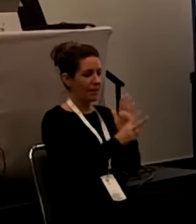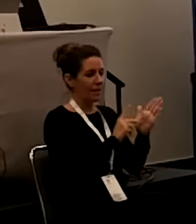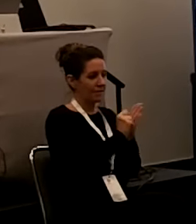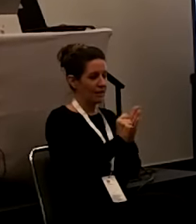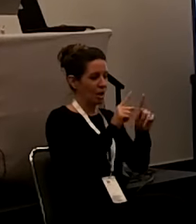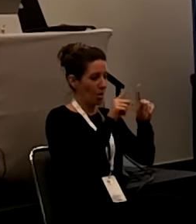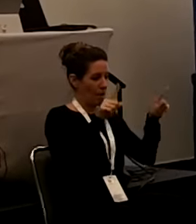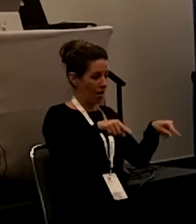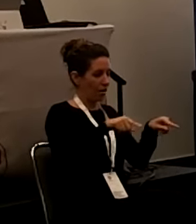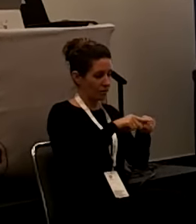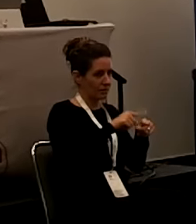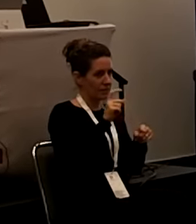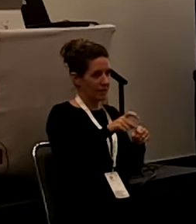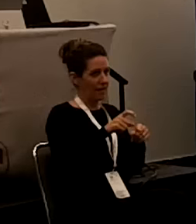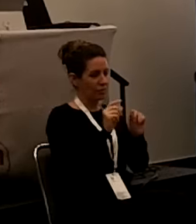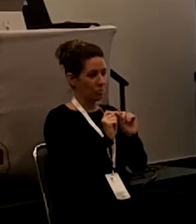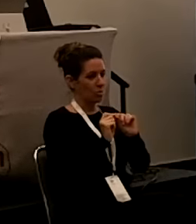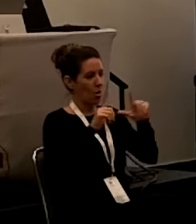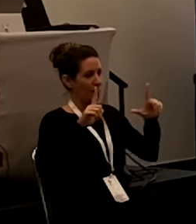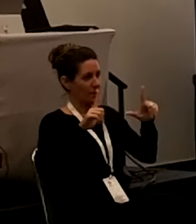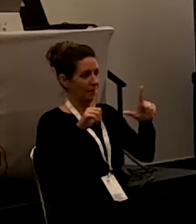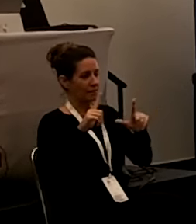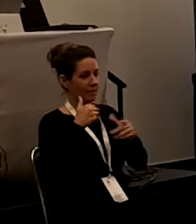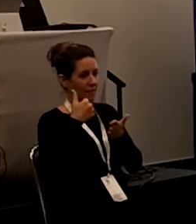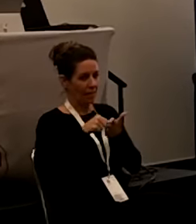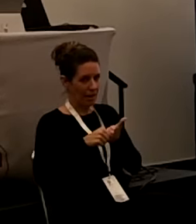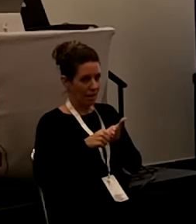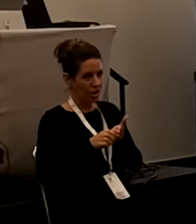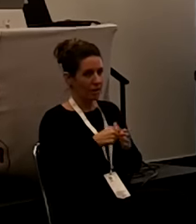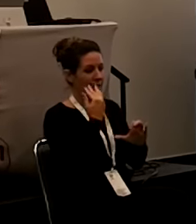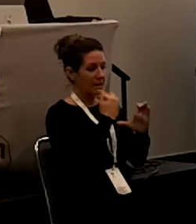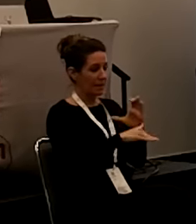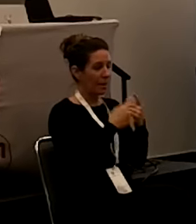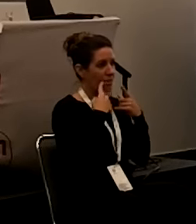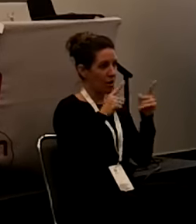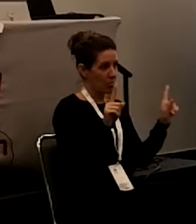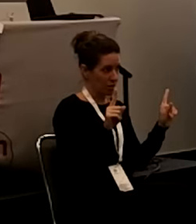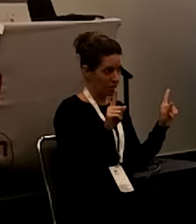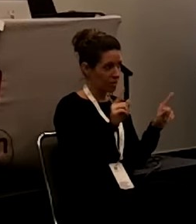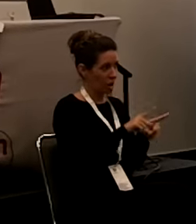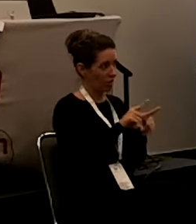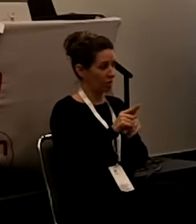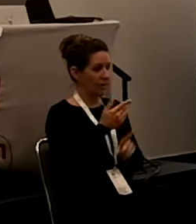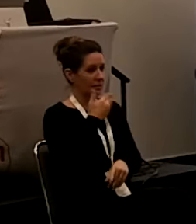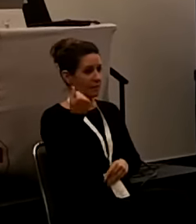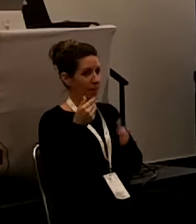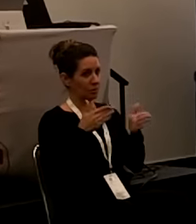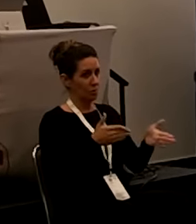open the letter to see what's inside. Emailing works, that's probably one of the best ways to do it, 'cause they'll read it.